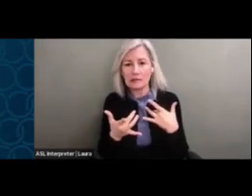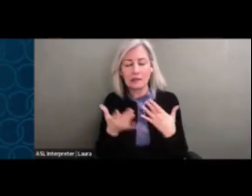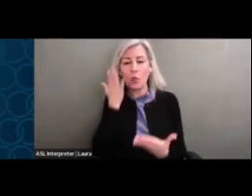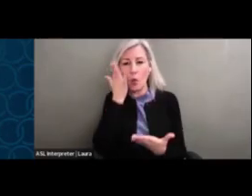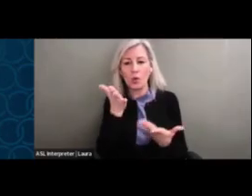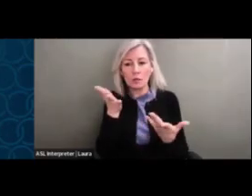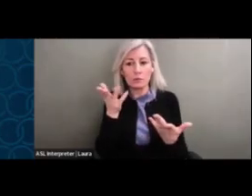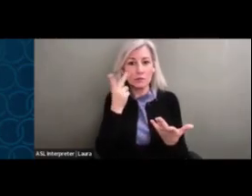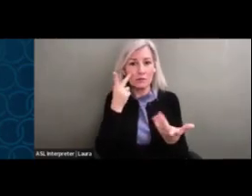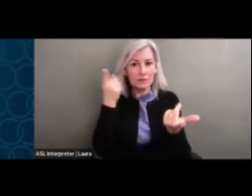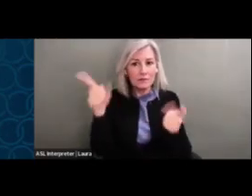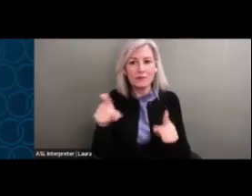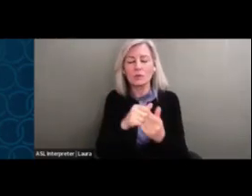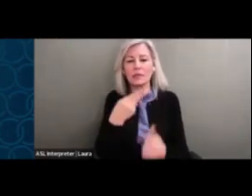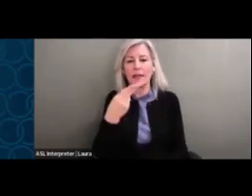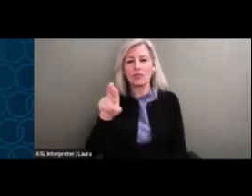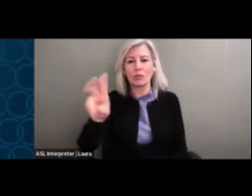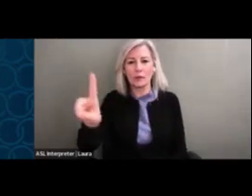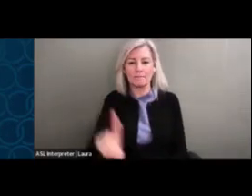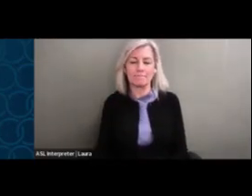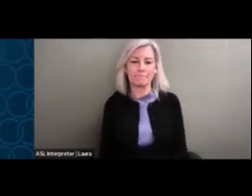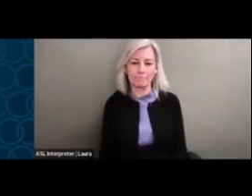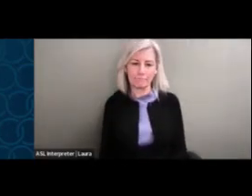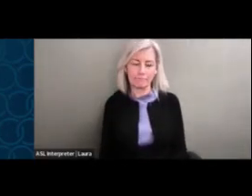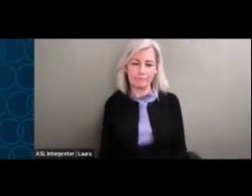expressed similar concerns